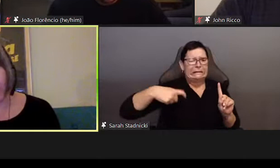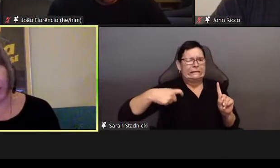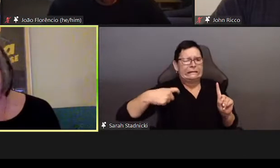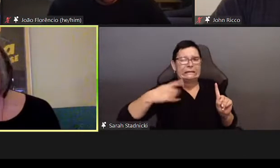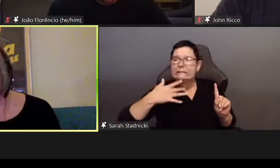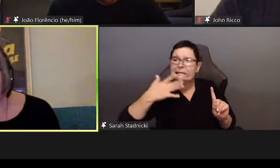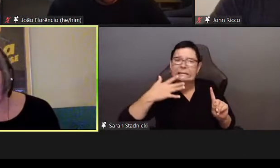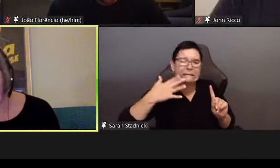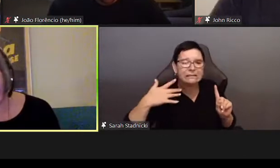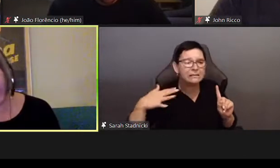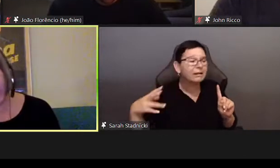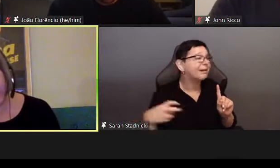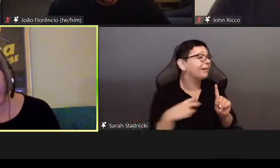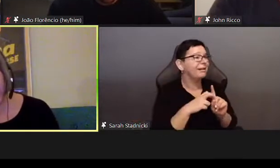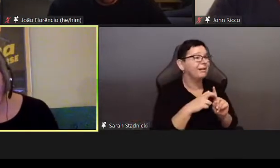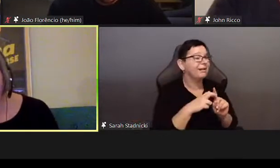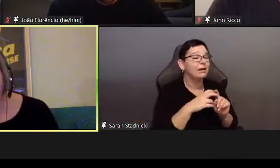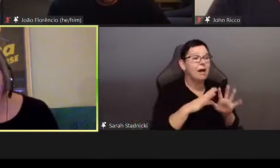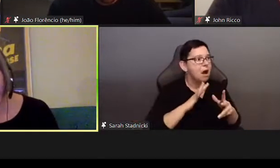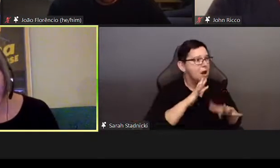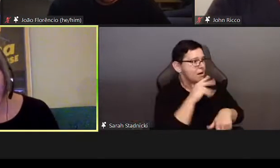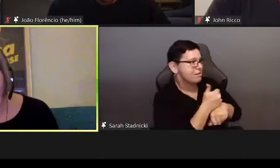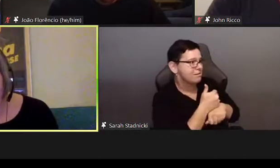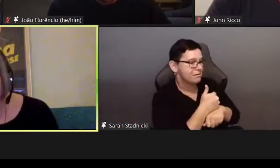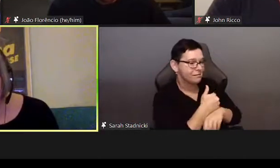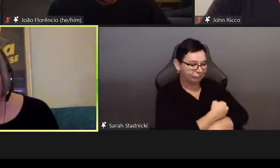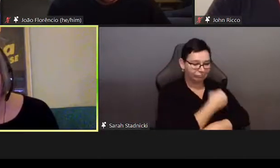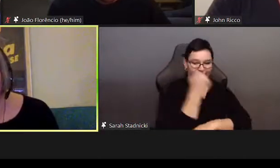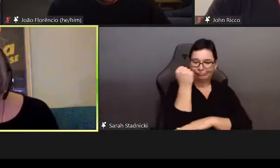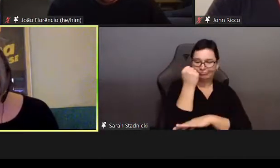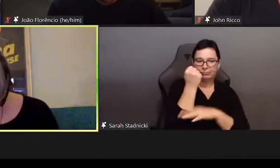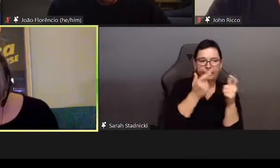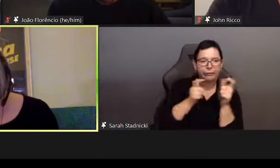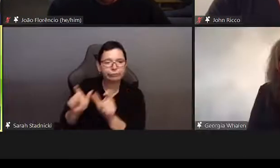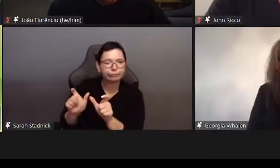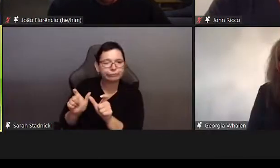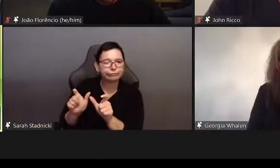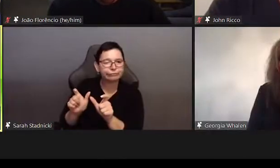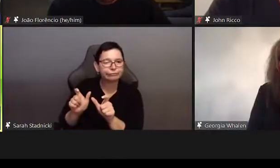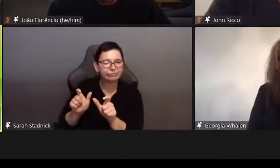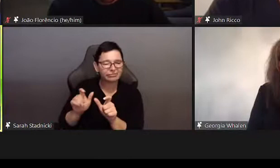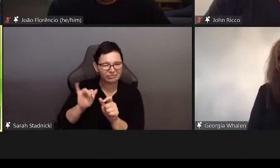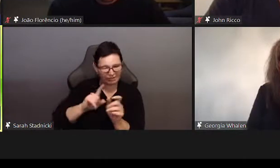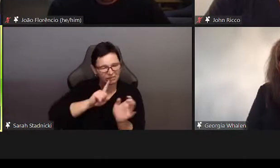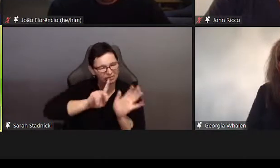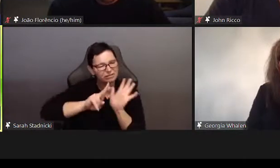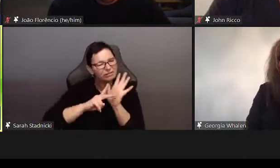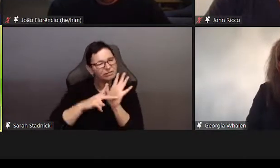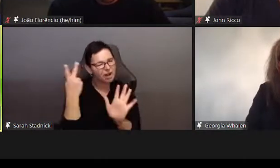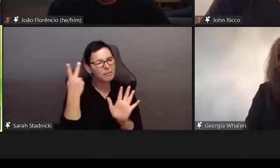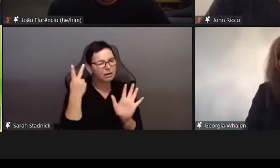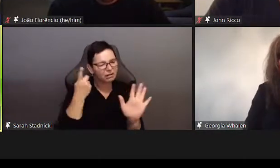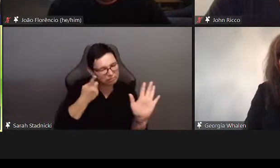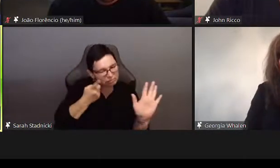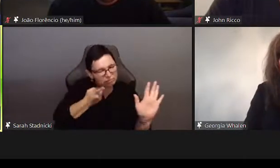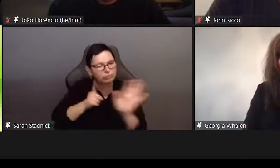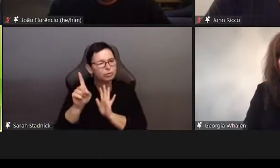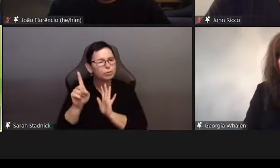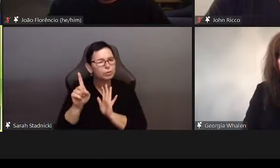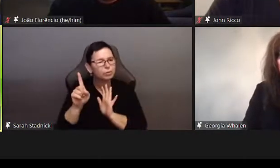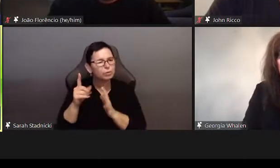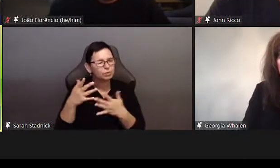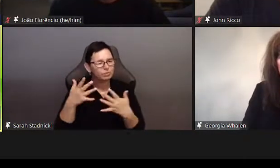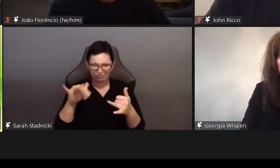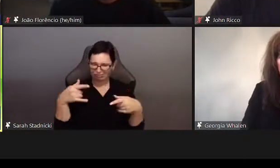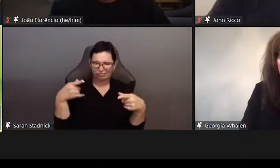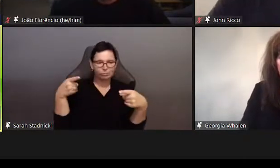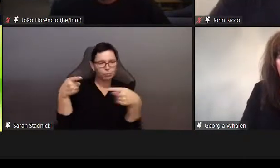Which then became - it’s not the only platform - but has this logic of social media. Once something grows it sucks the life out of the scene. So in a way, precarity fed only Fans.